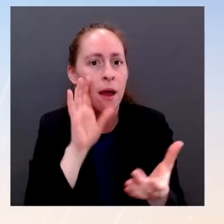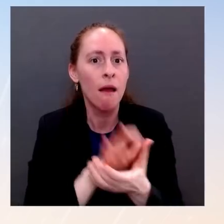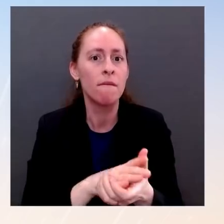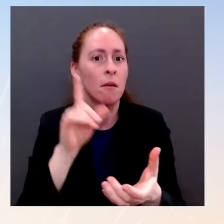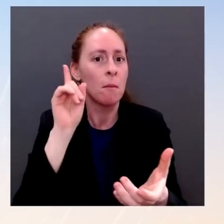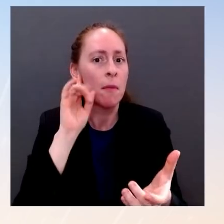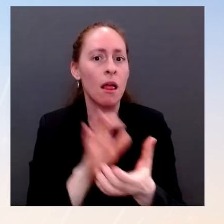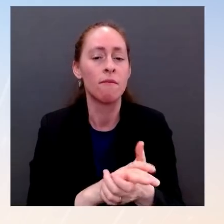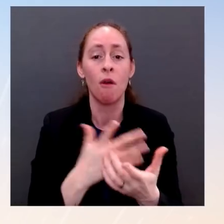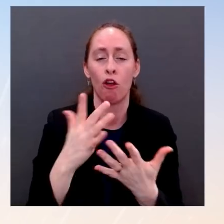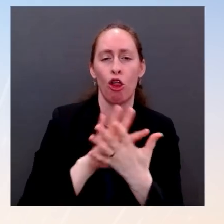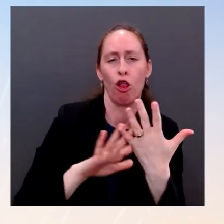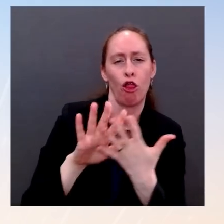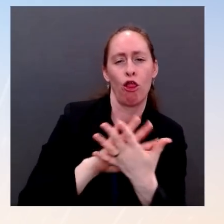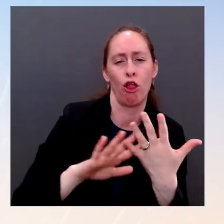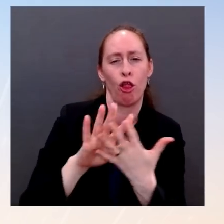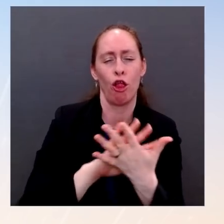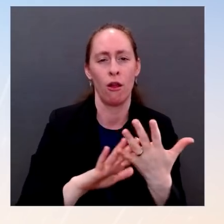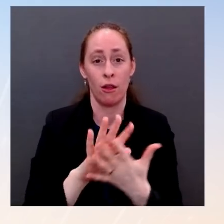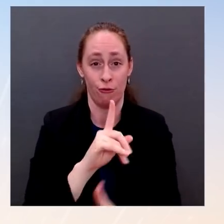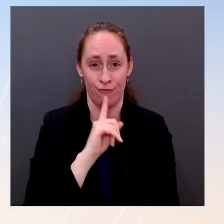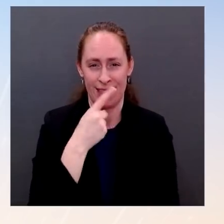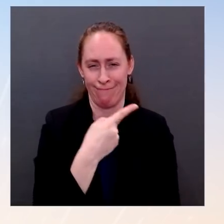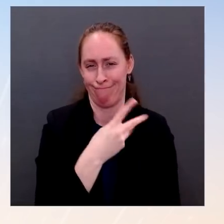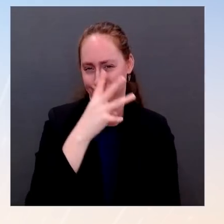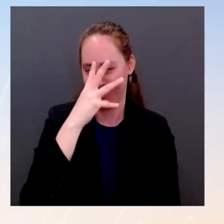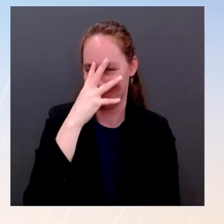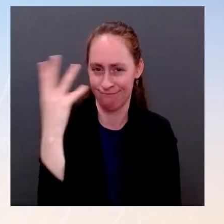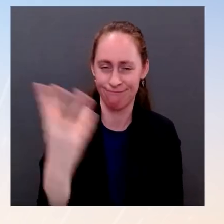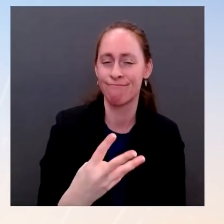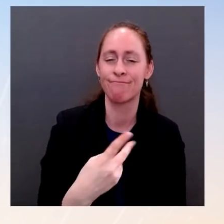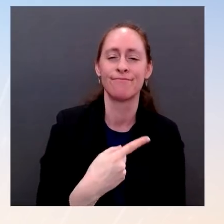that they have been -- we would consider eastern Ukraine --